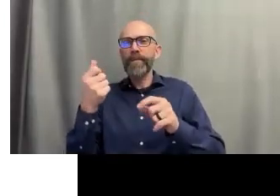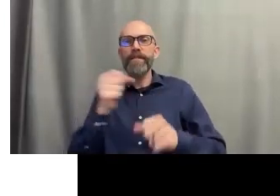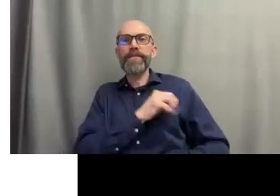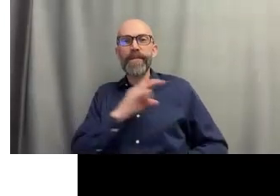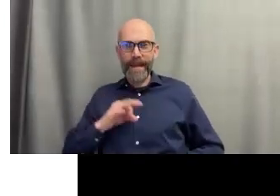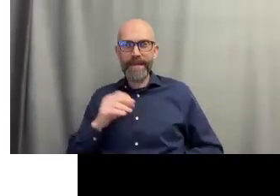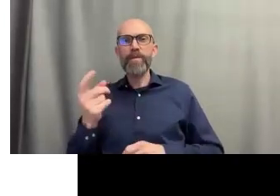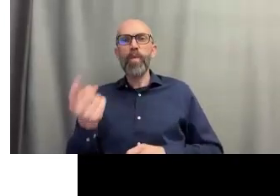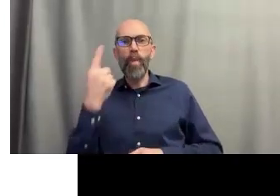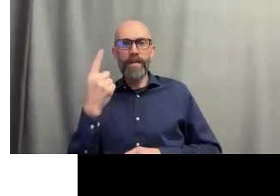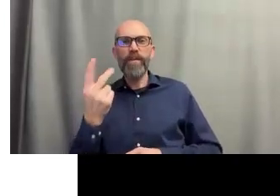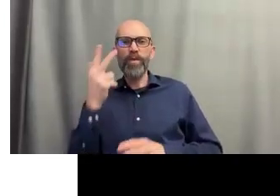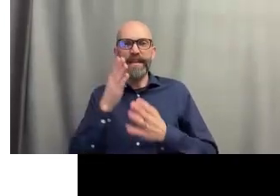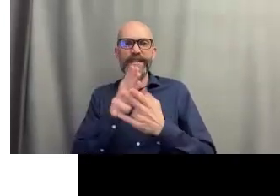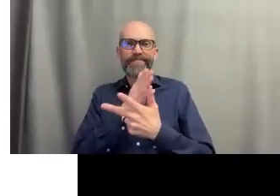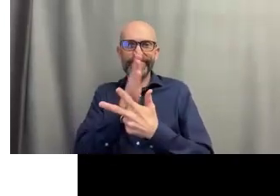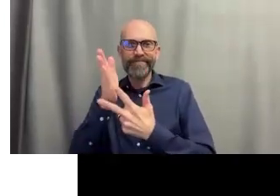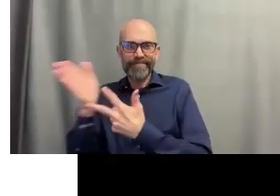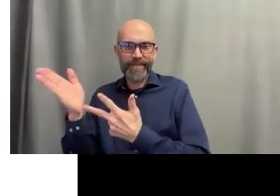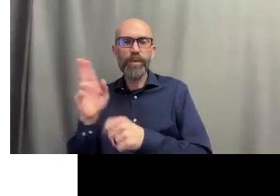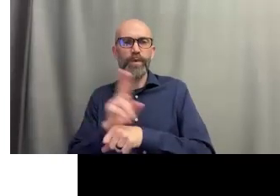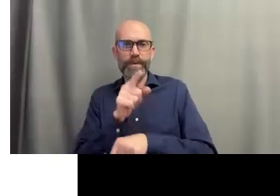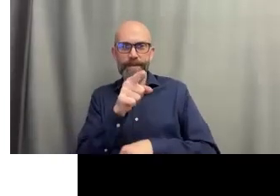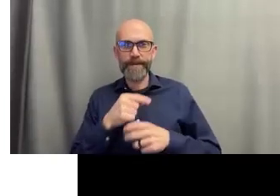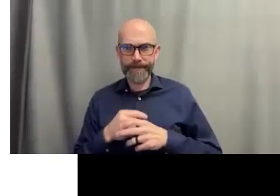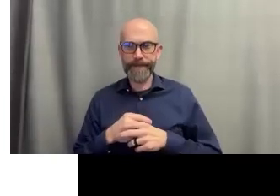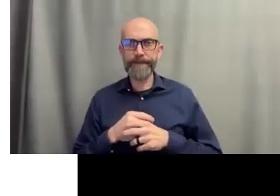And this is, I believe, where, we are required